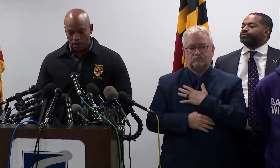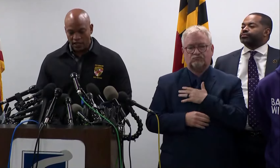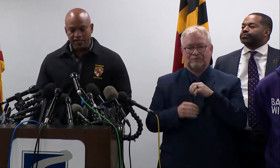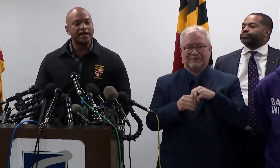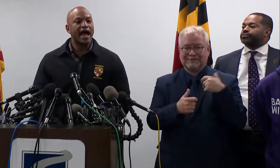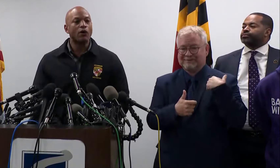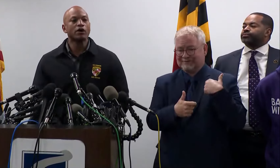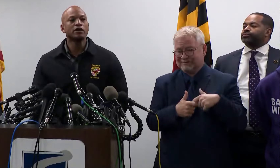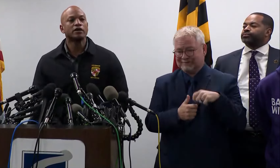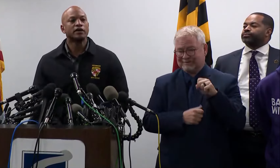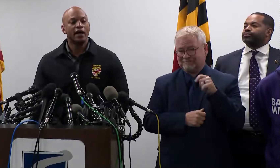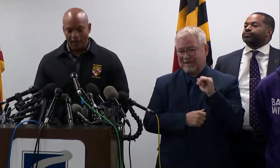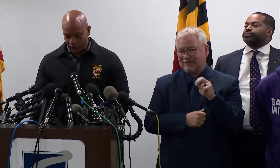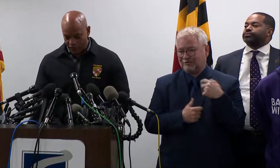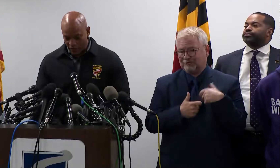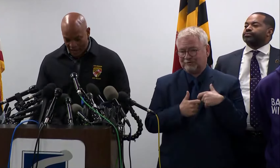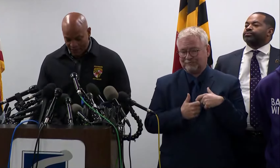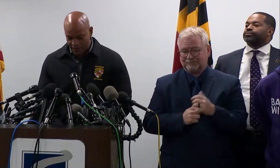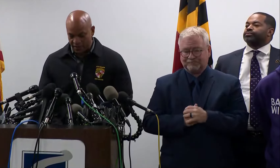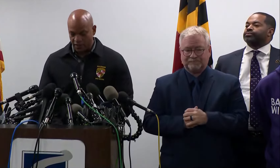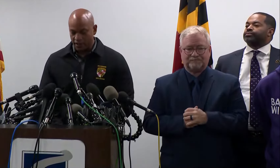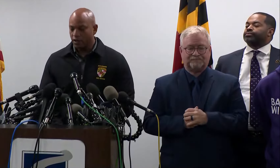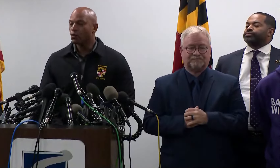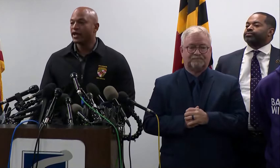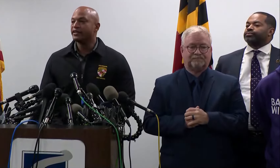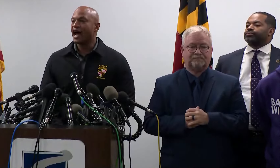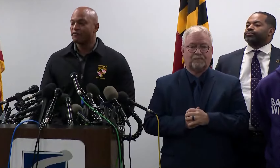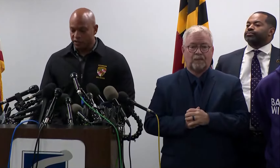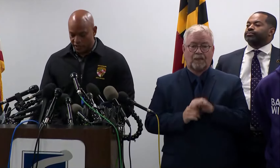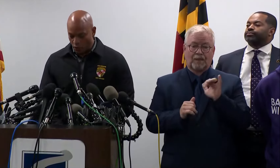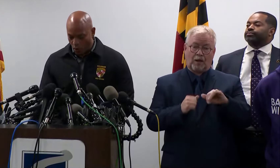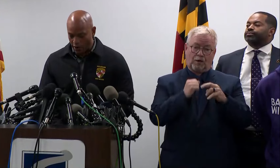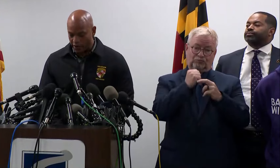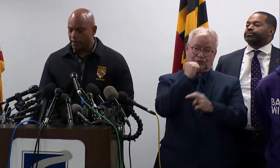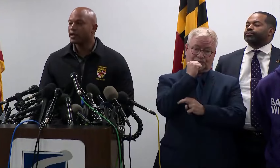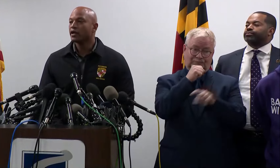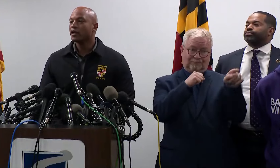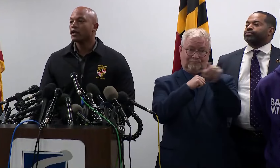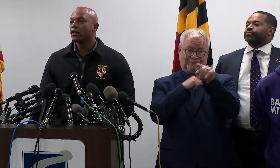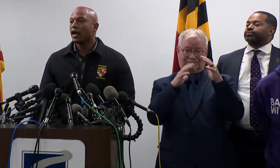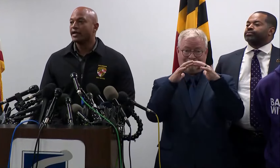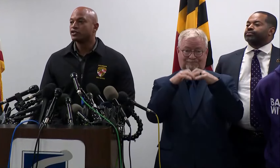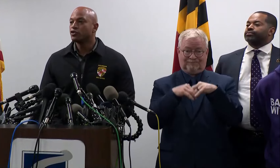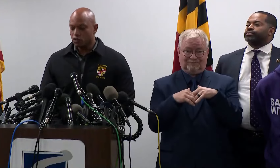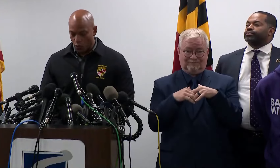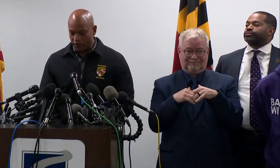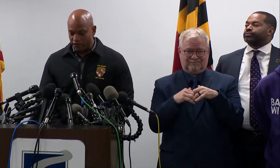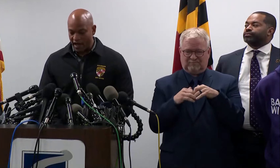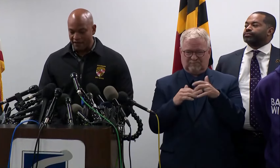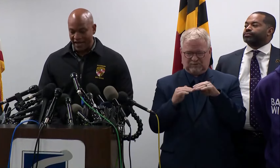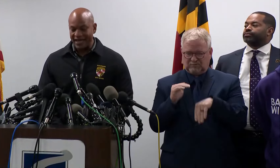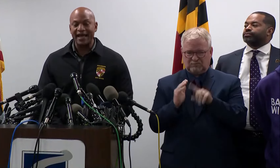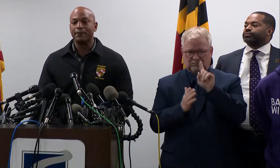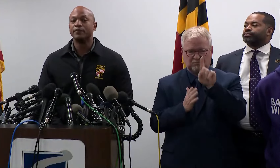less than an hour after the collapse. We had divers in the water at 2:25 a.m.